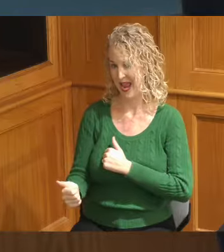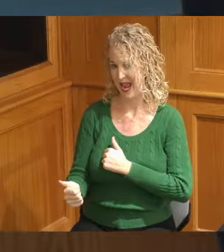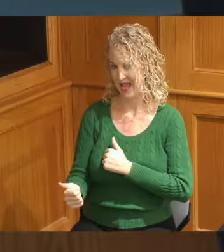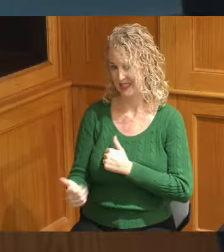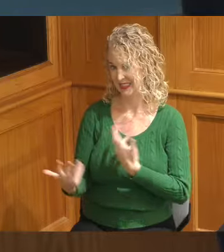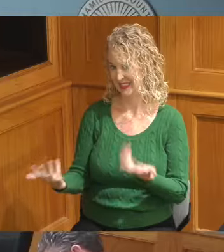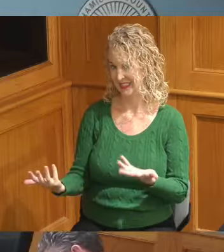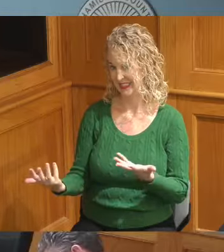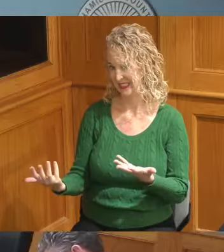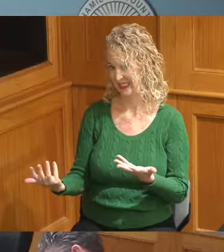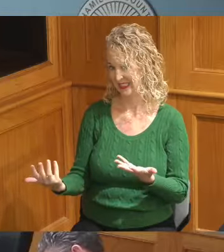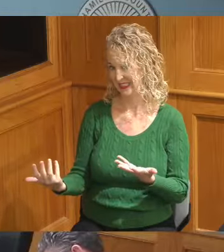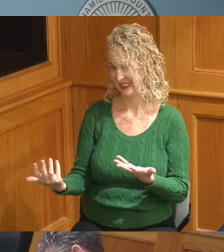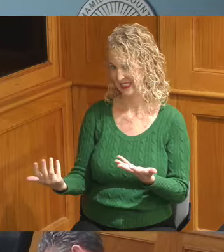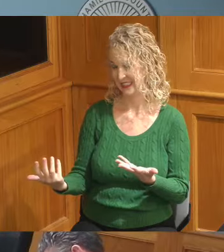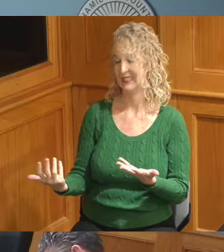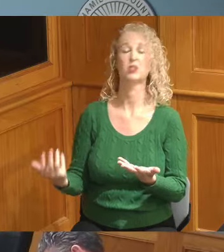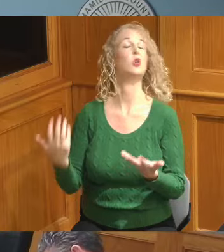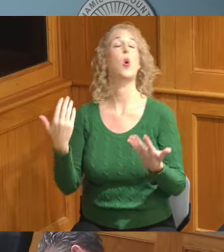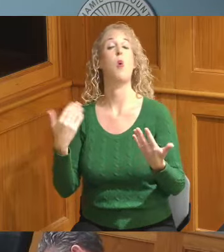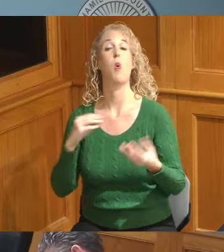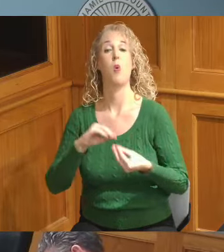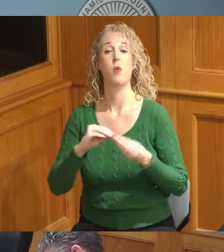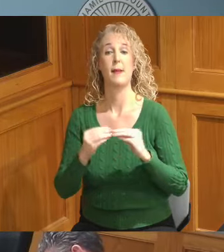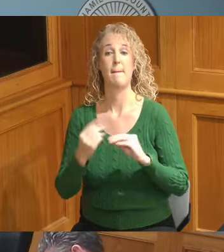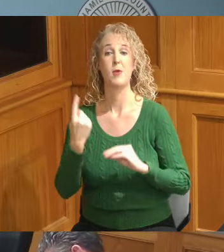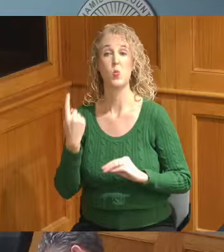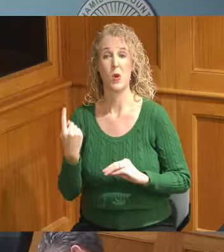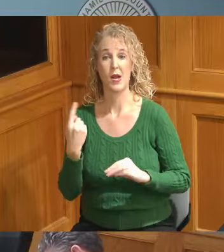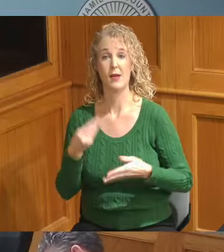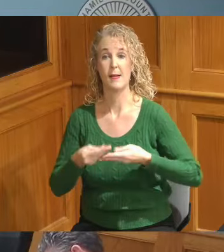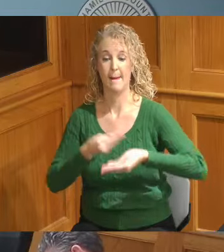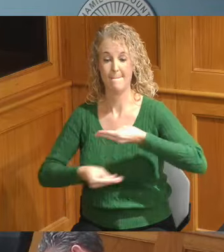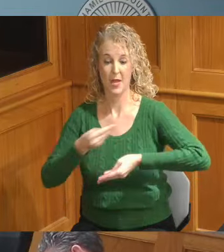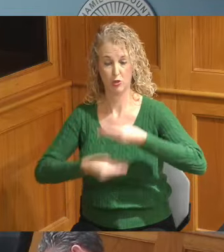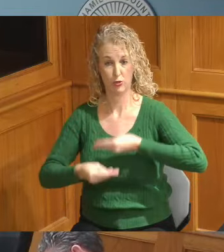it'll it we've got the regular agenda item number one which relates to the budget and so this will